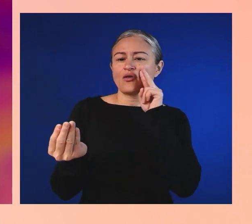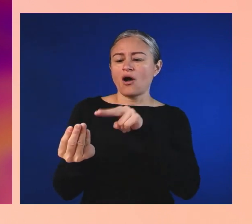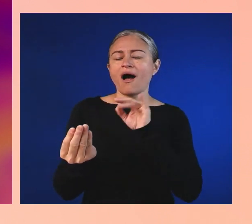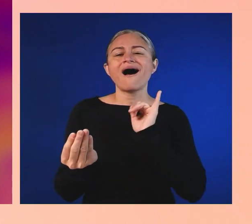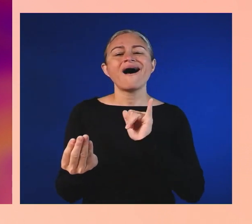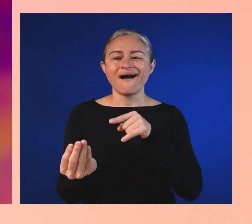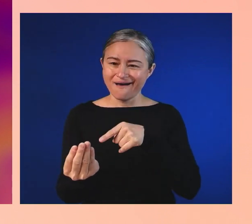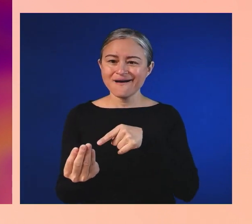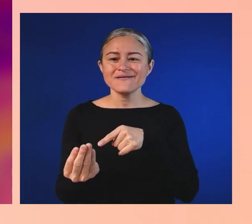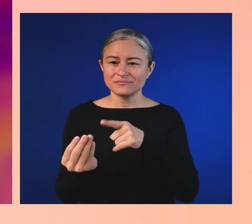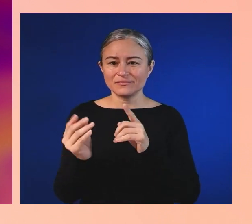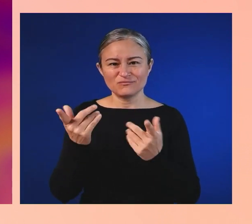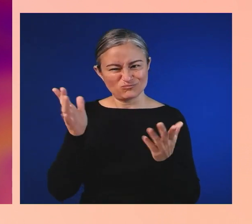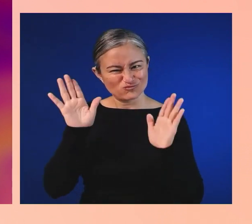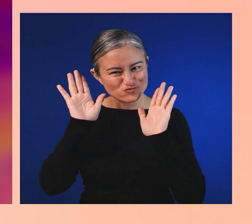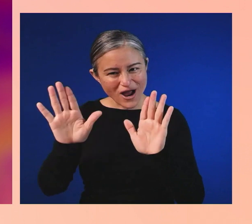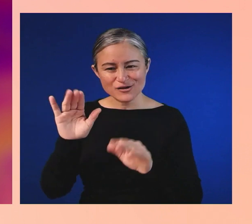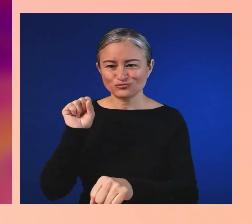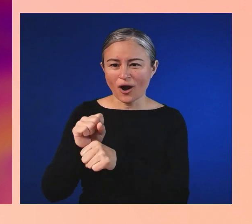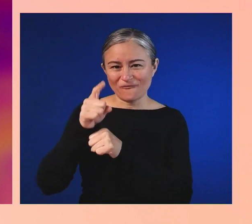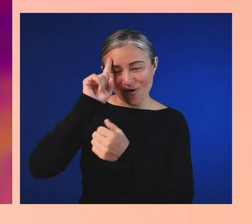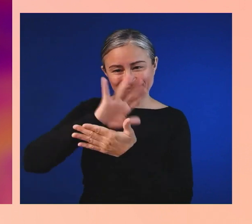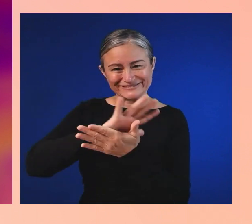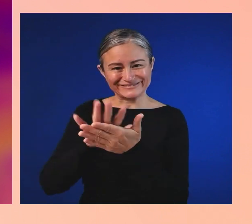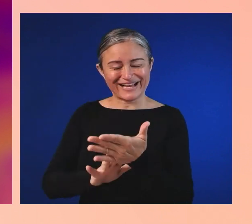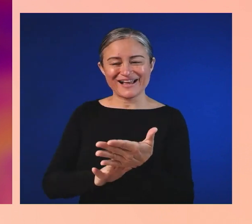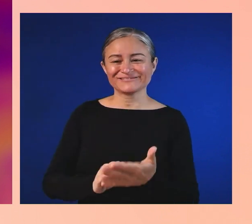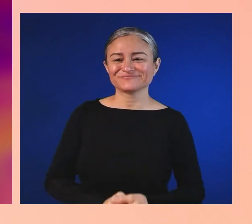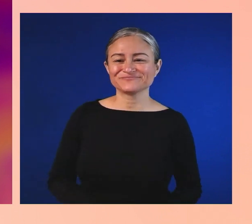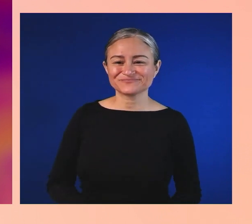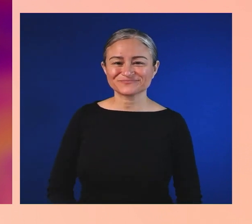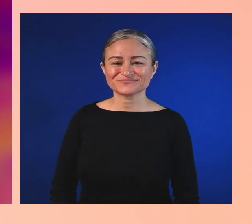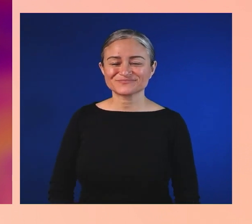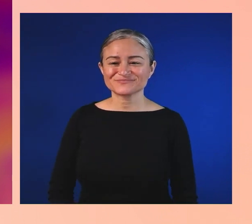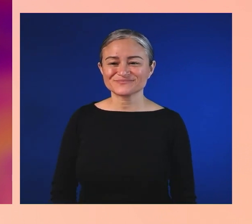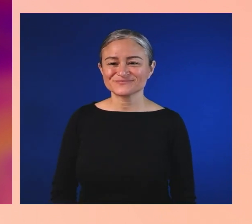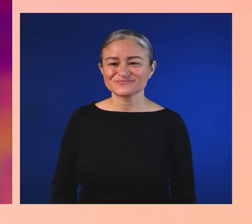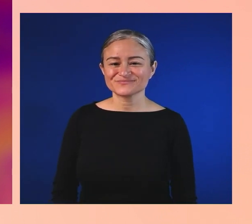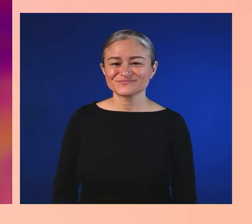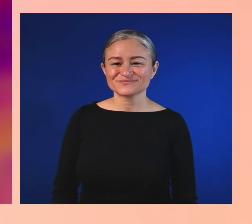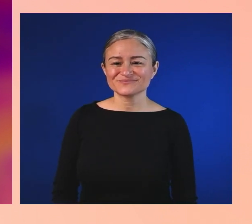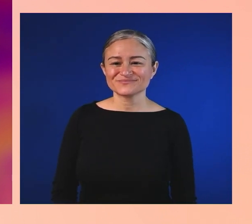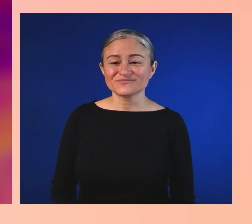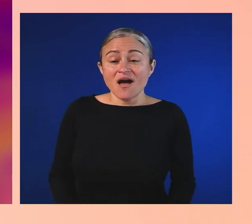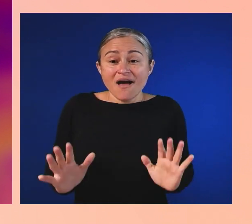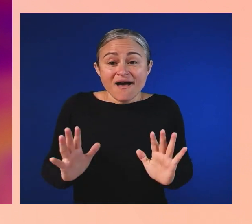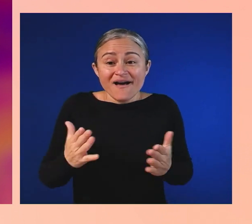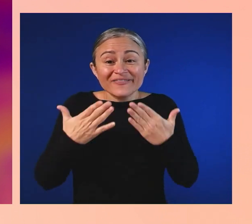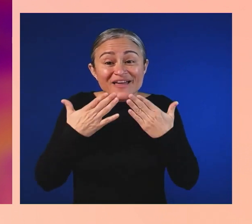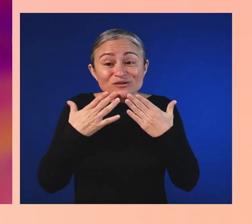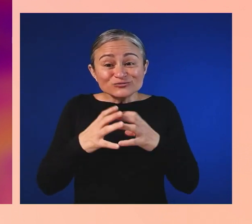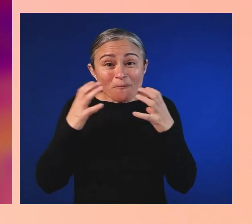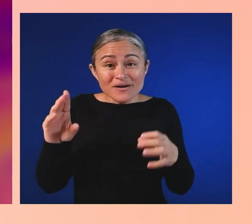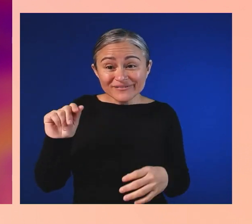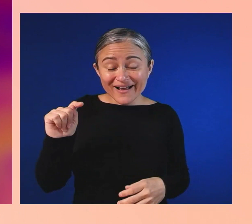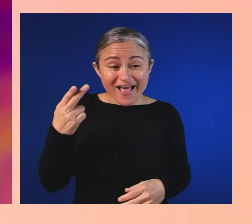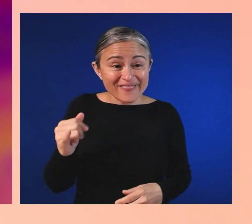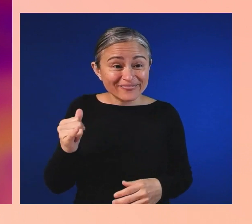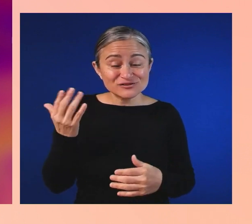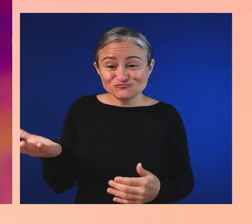Thank you so much Cathy. I think that's a really good point. This is ongoing, things will change,